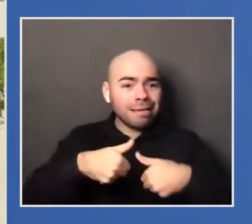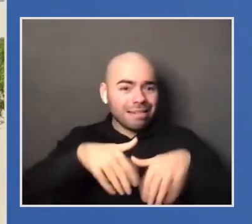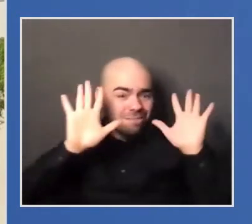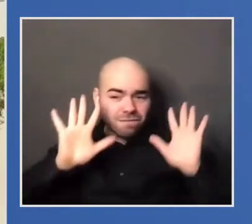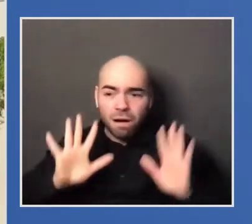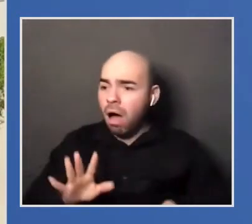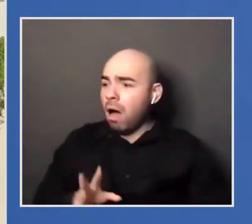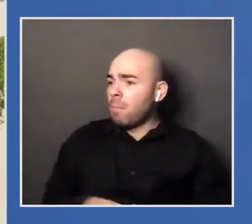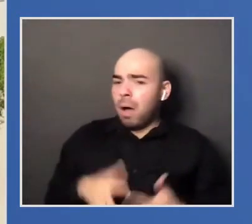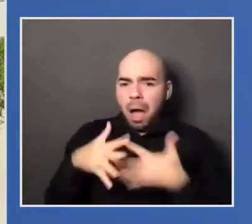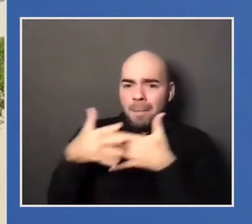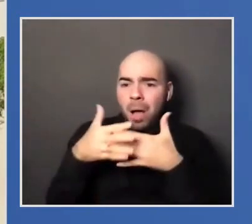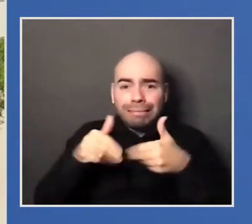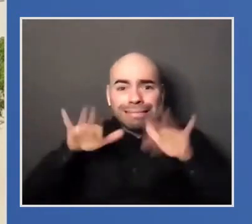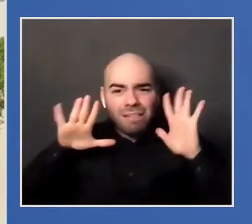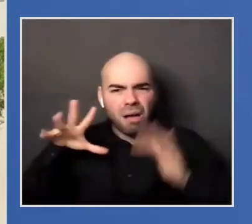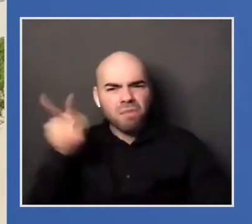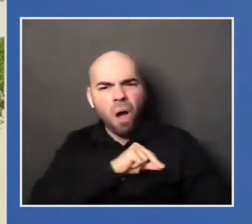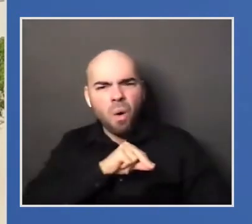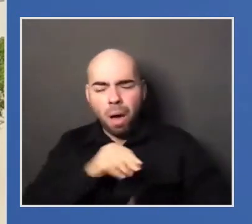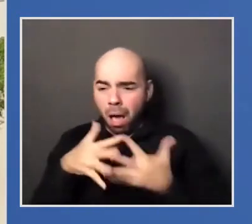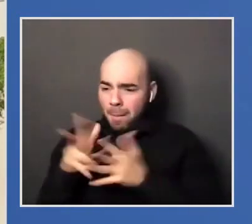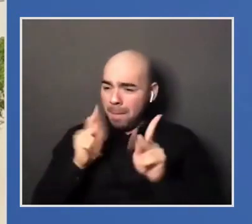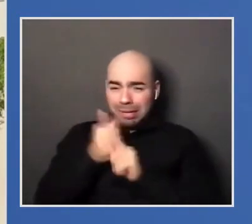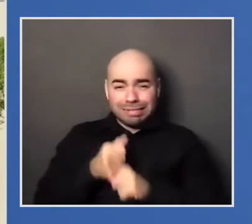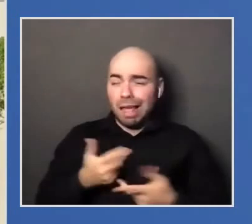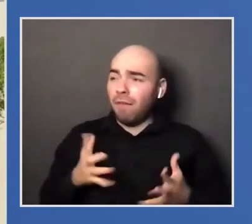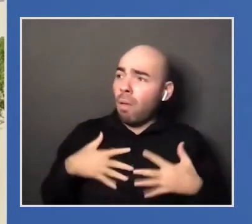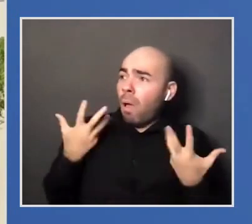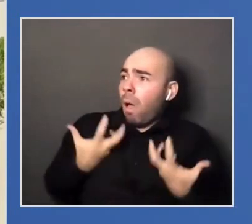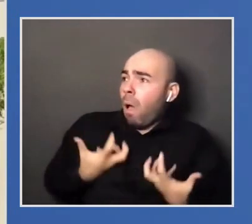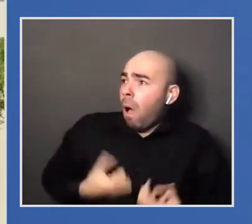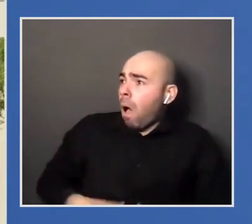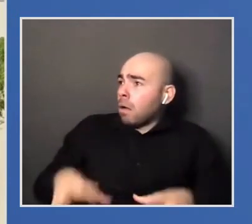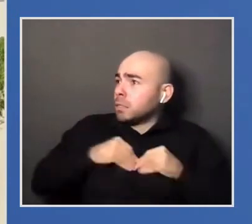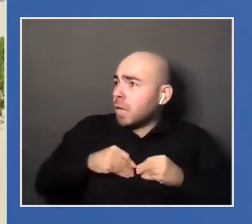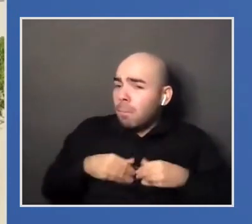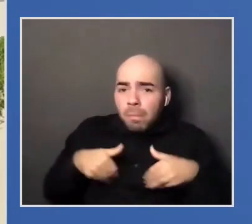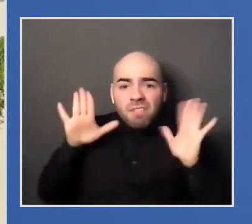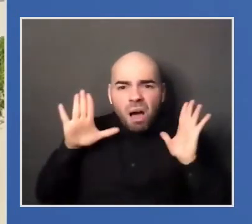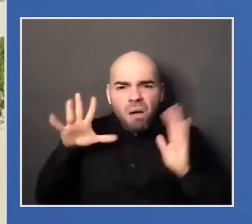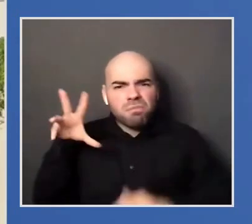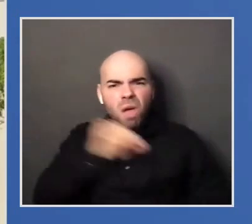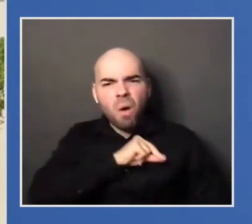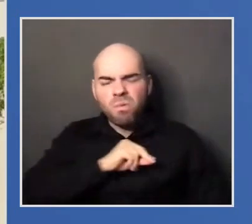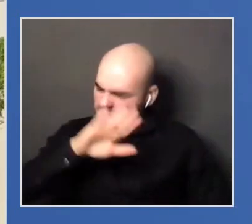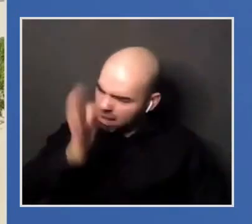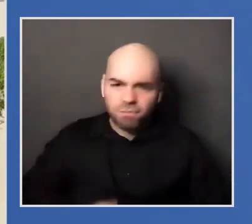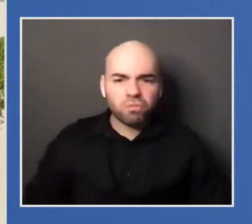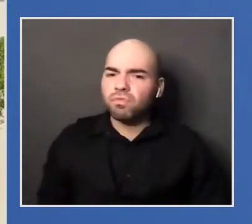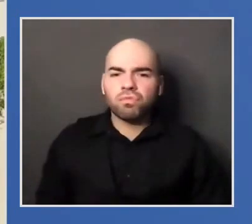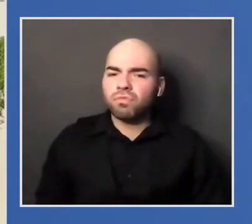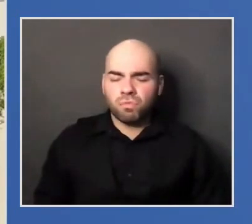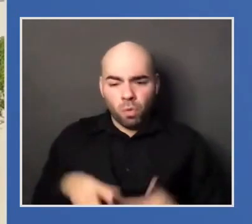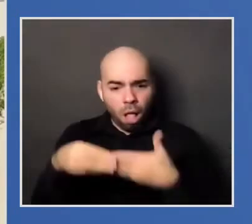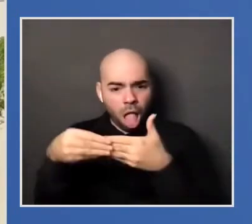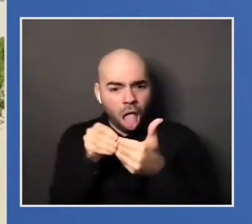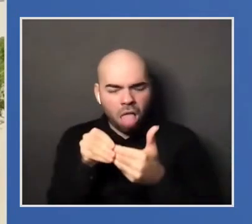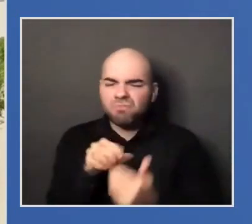FOLKS, I WAS REMINDED OF THAT EARLIER THIS MONTH WHEN I